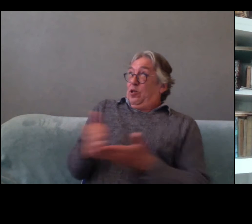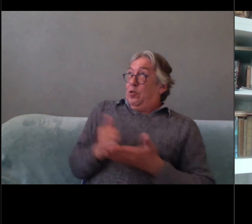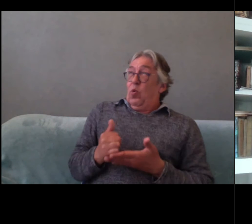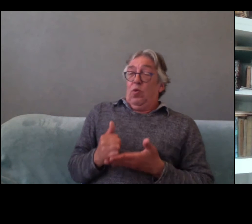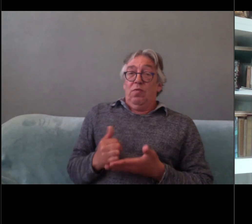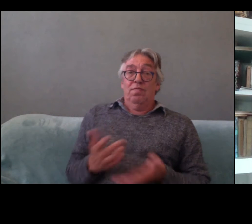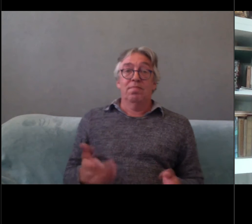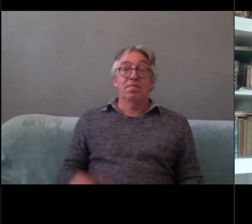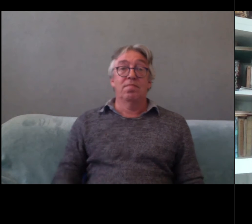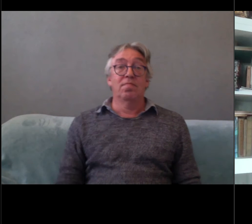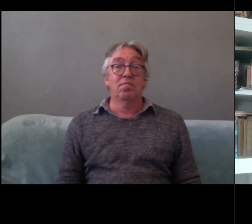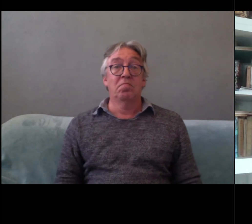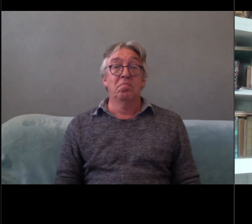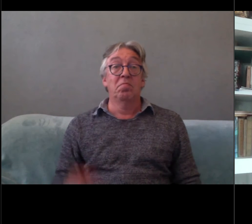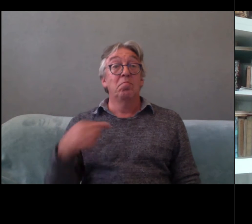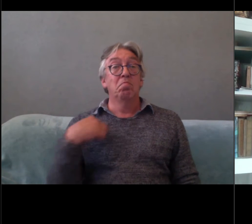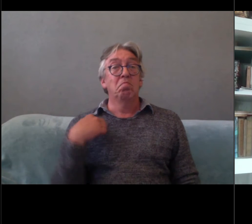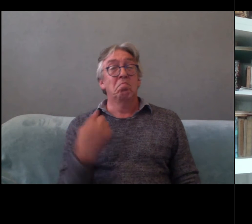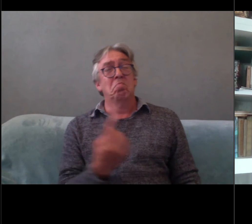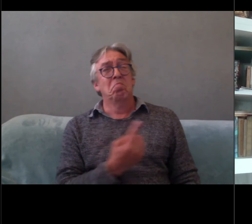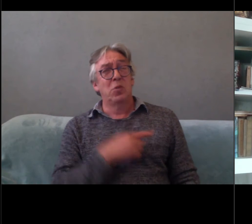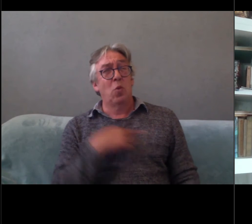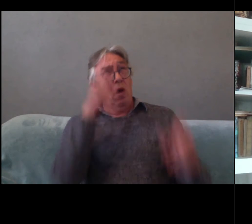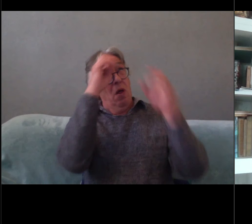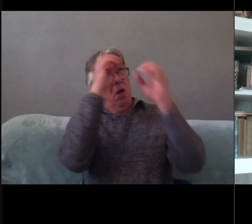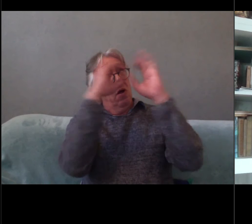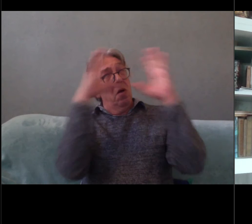one of them is quite important to including new period